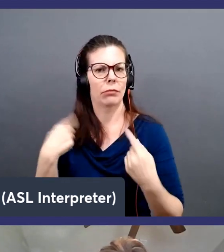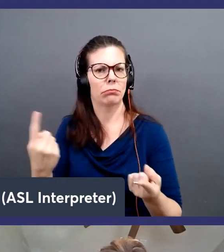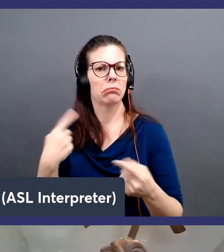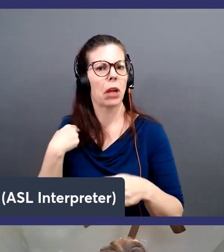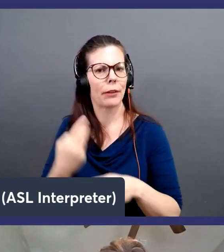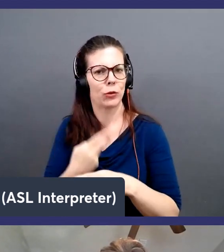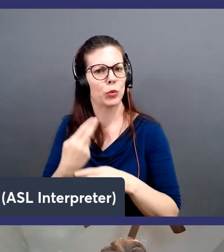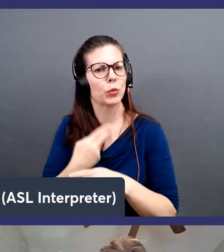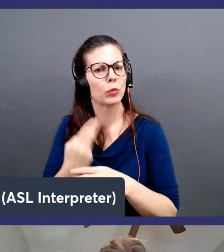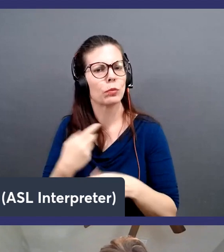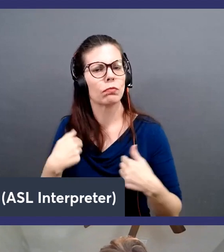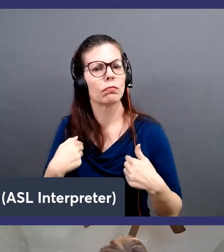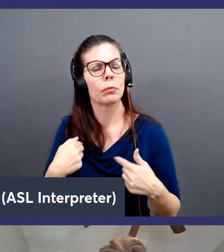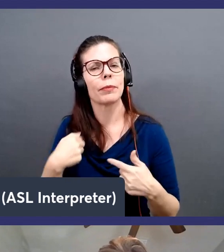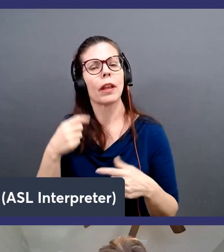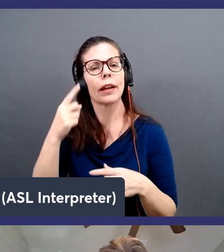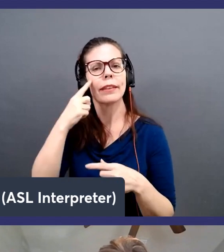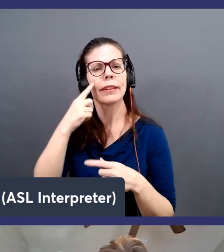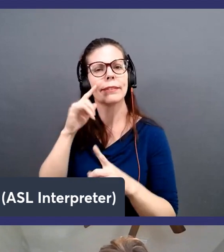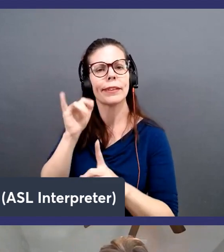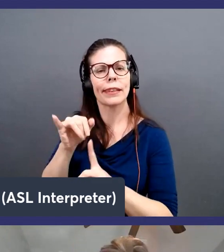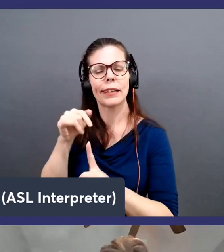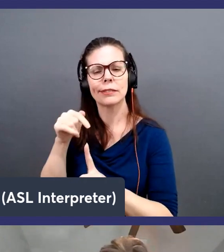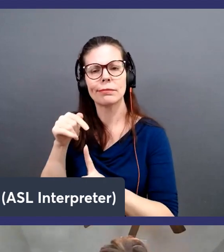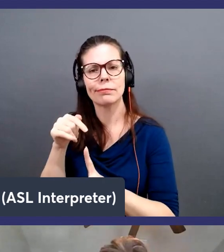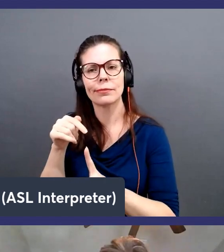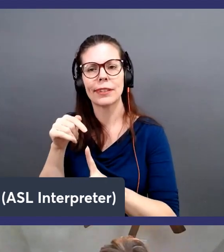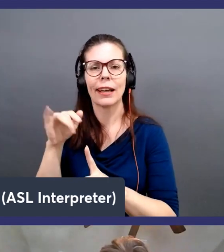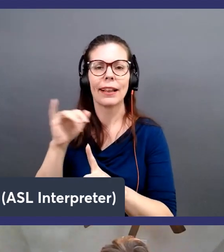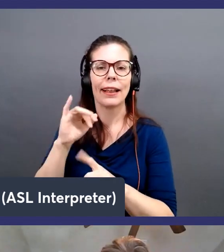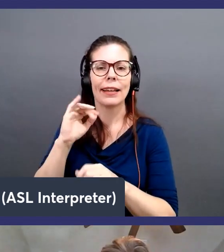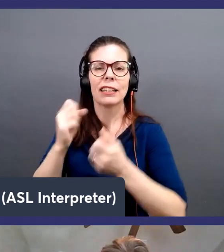I've come to think of it as sort of a foundational service